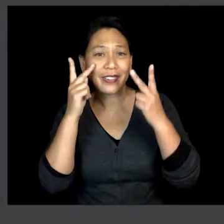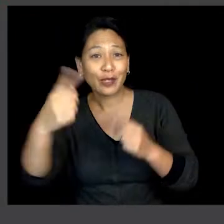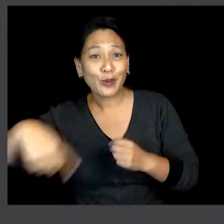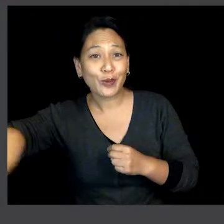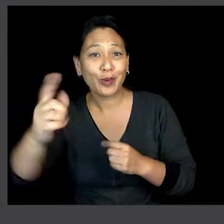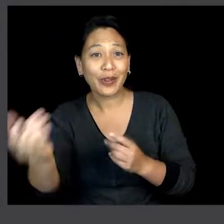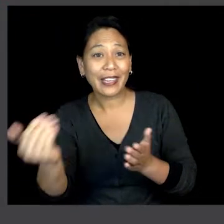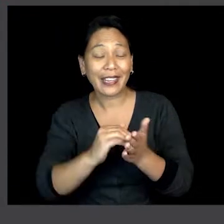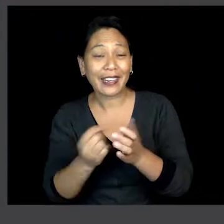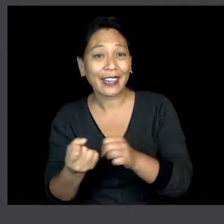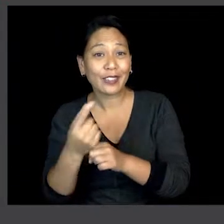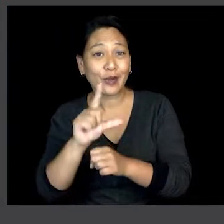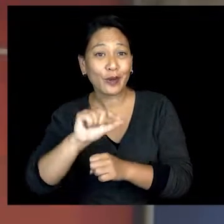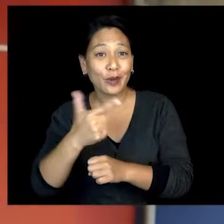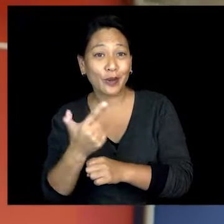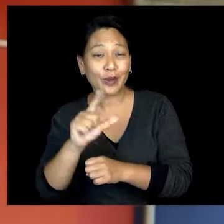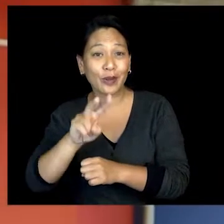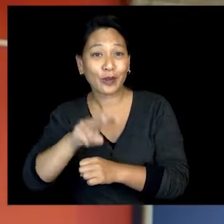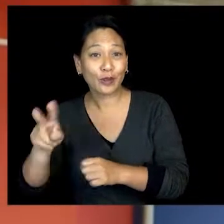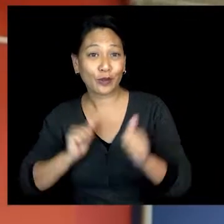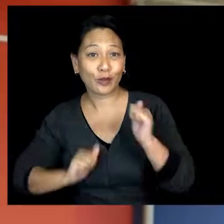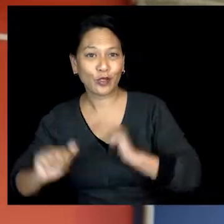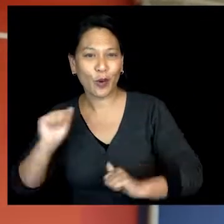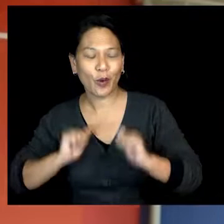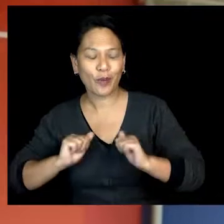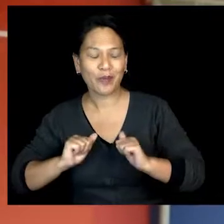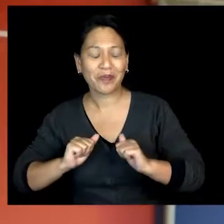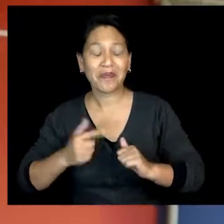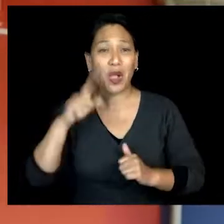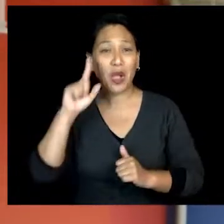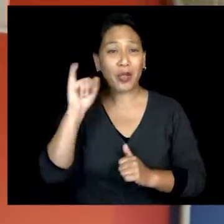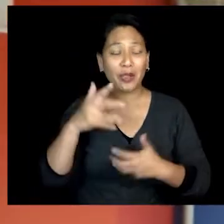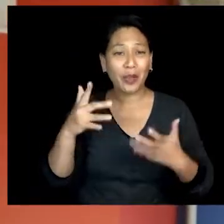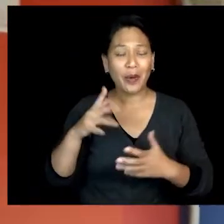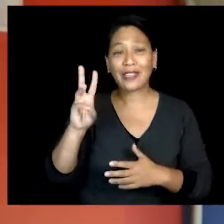to have you back here for our 21-22 season. But first, a video description. I am a six foot tall,